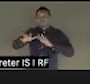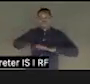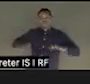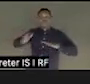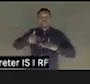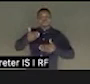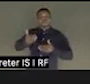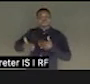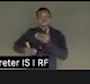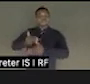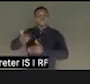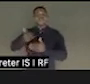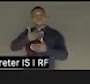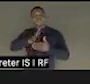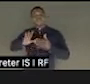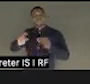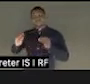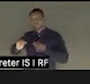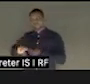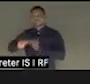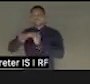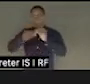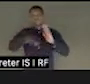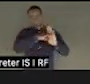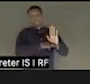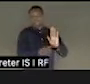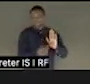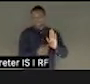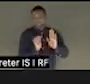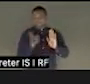a rather small Norwegian project where we did very specific things.